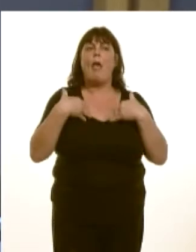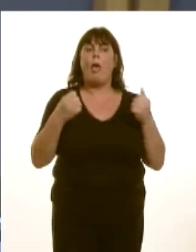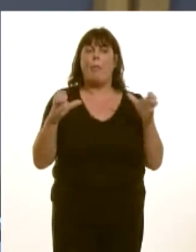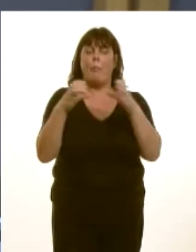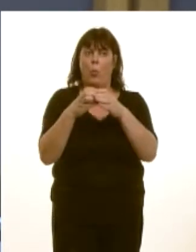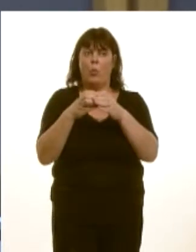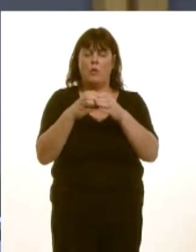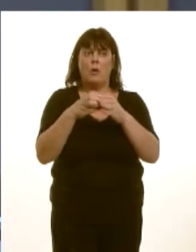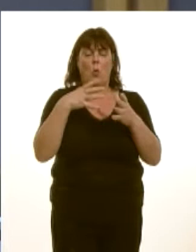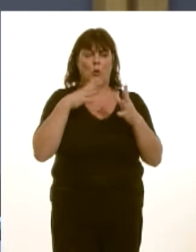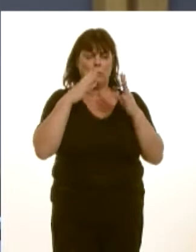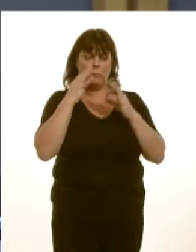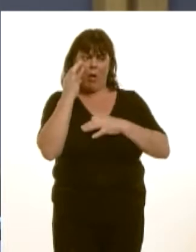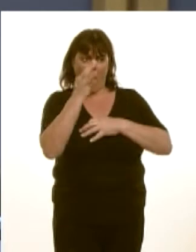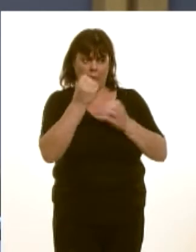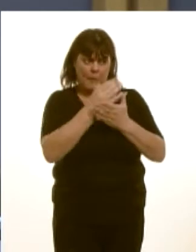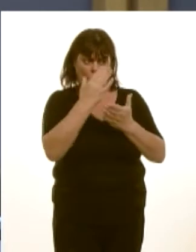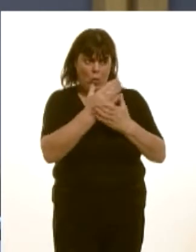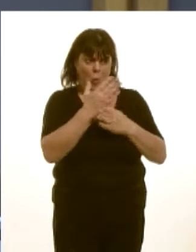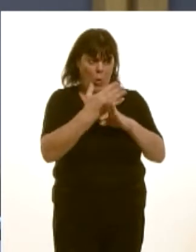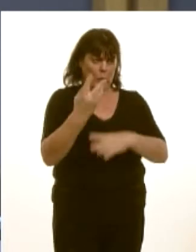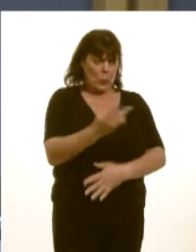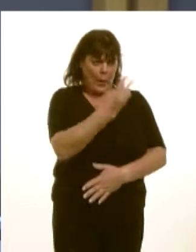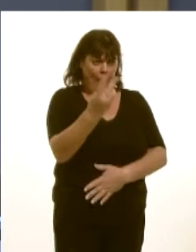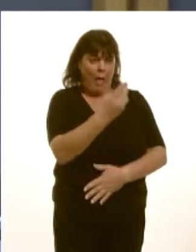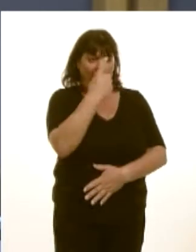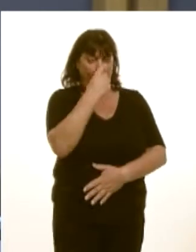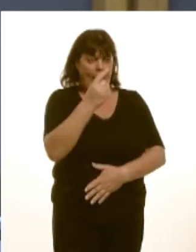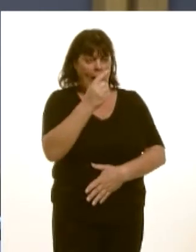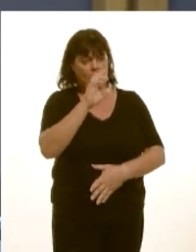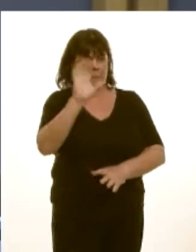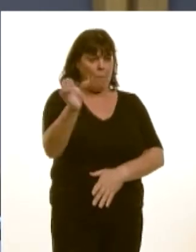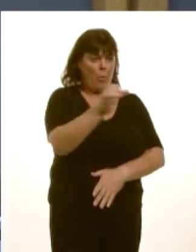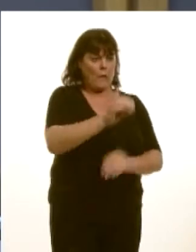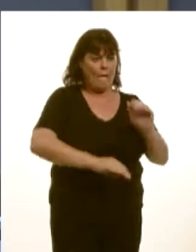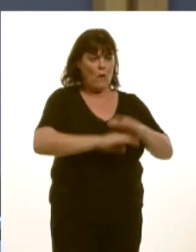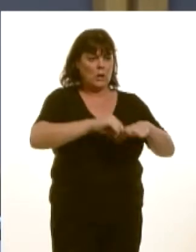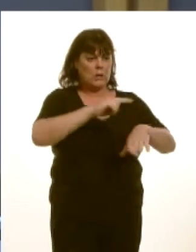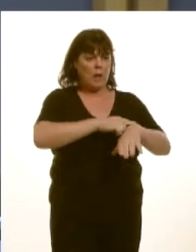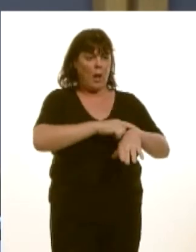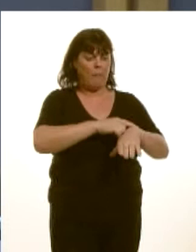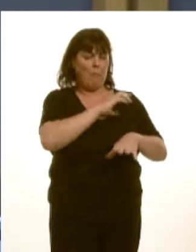will monitor the process to appoint a full-time palliative care consultant, and can you confirm